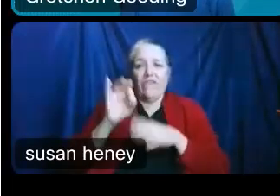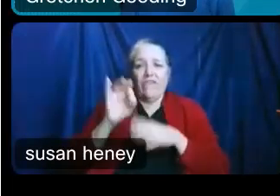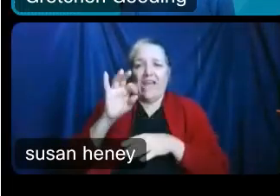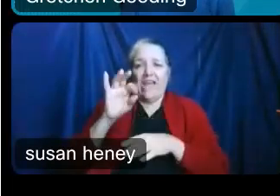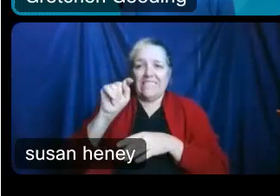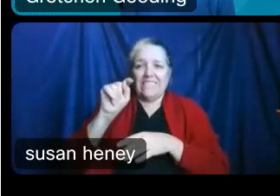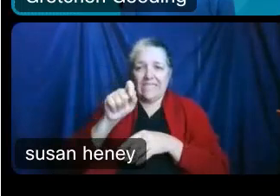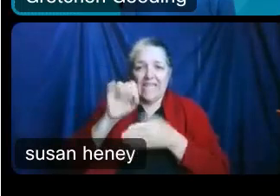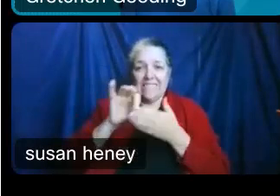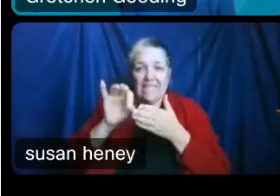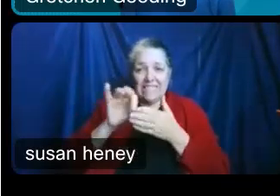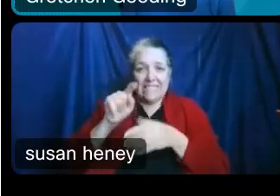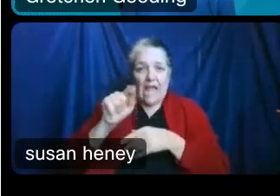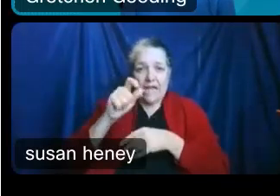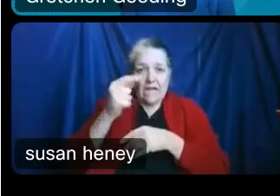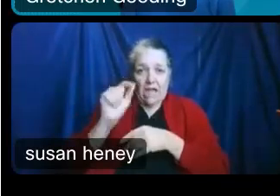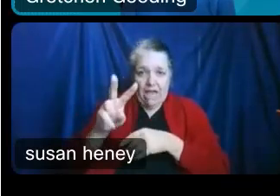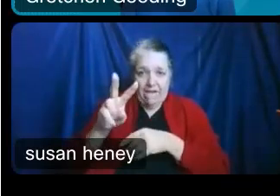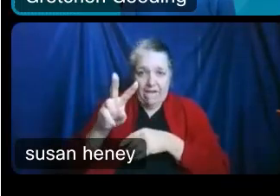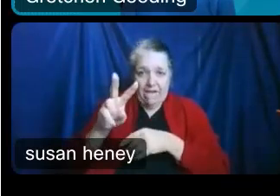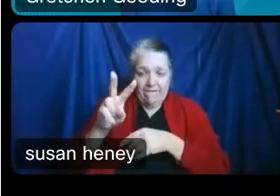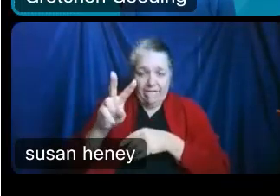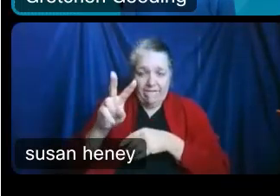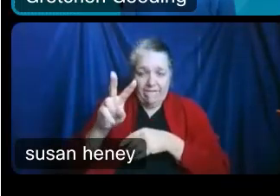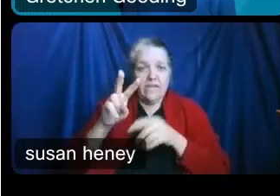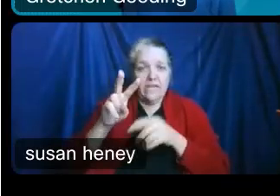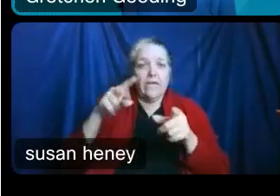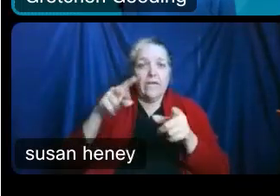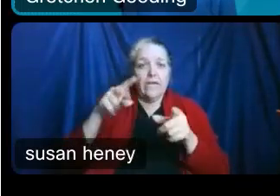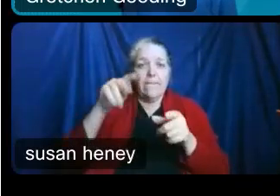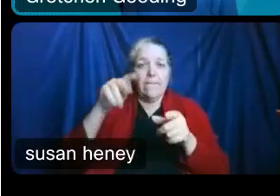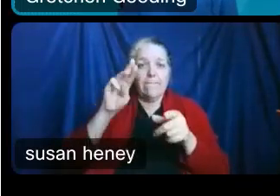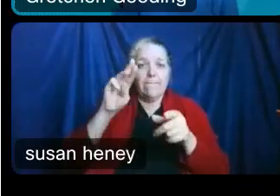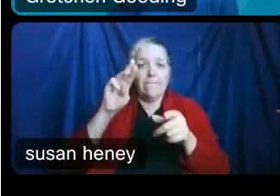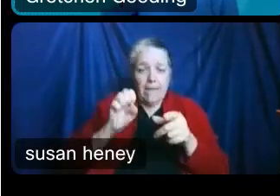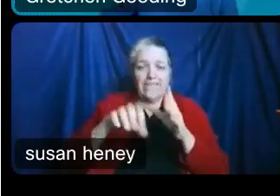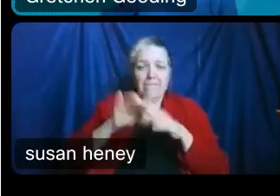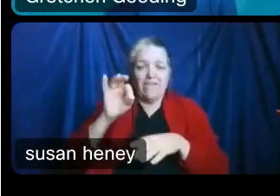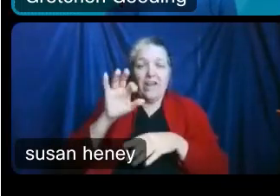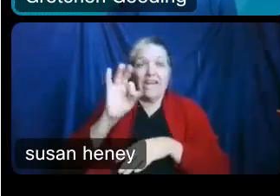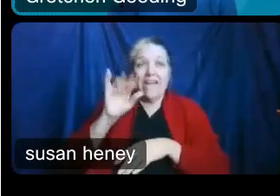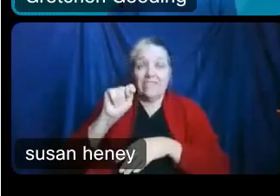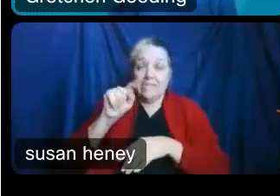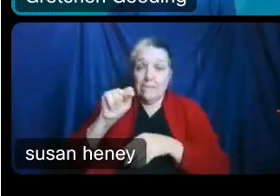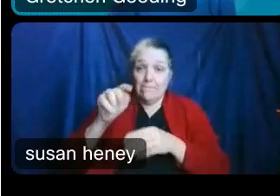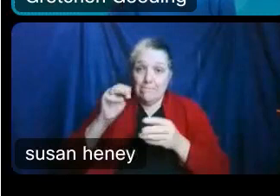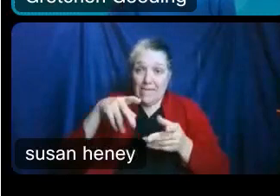PUMS files can be found on the Census Bureau's FTP server or through the microdata tool available